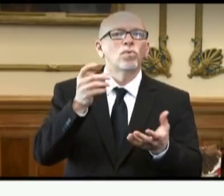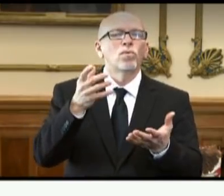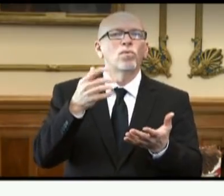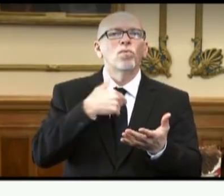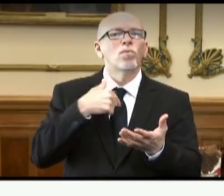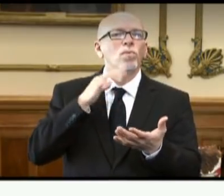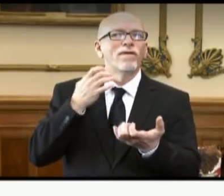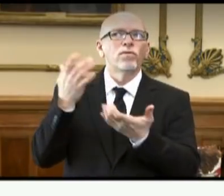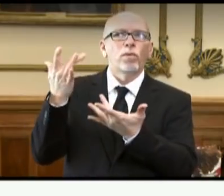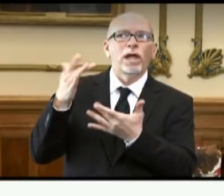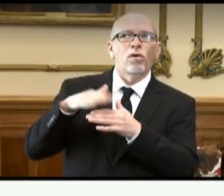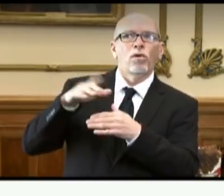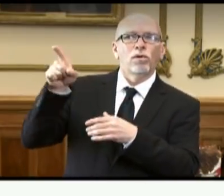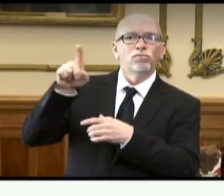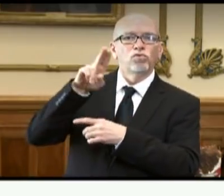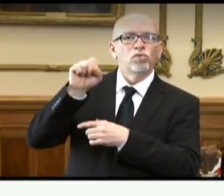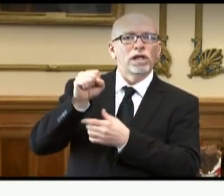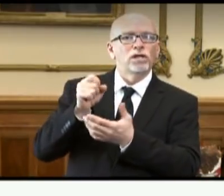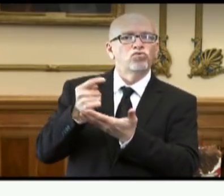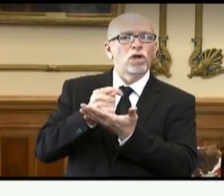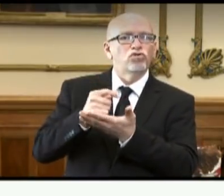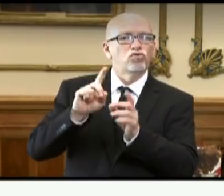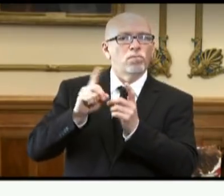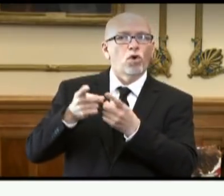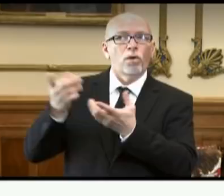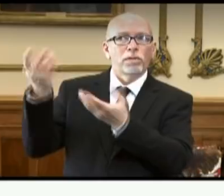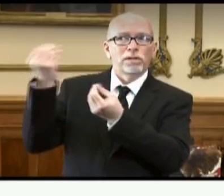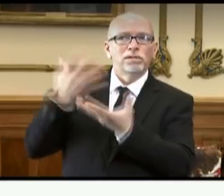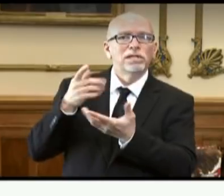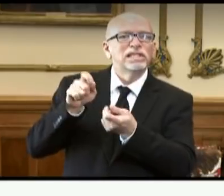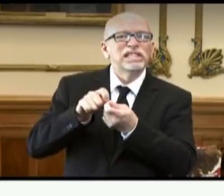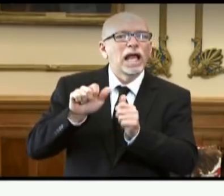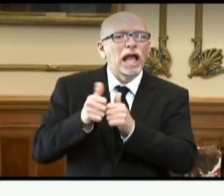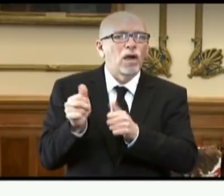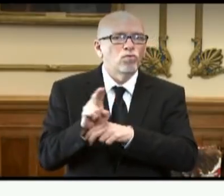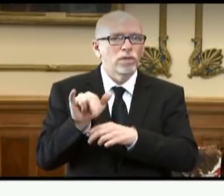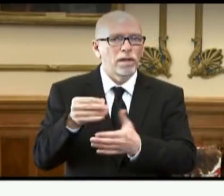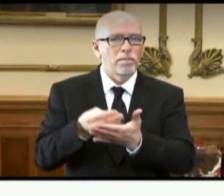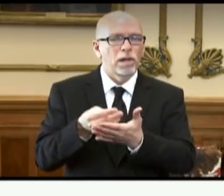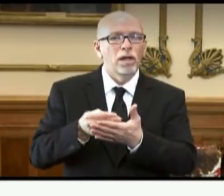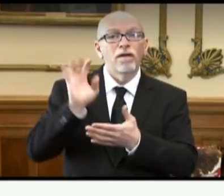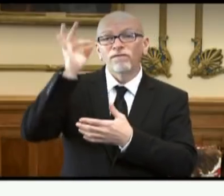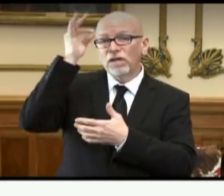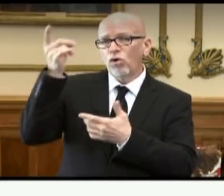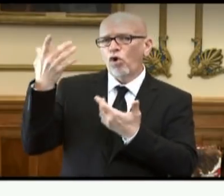IN OUR BIANNUAL BUDGET OR